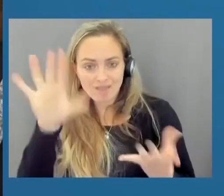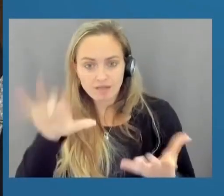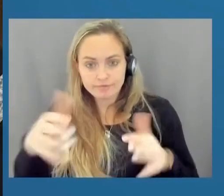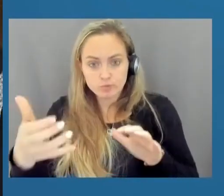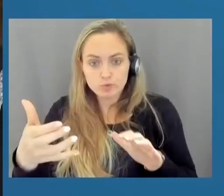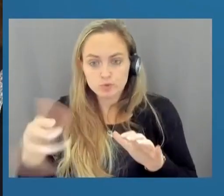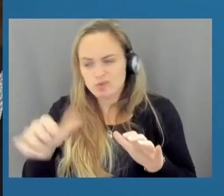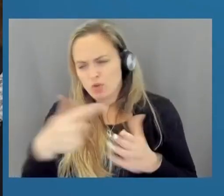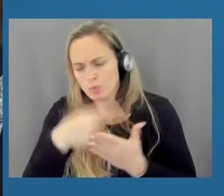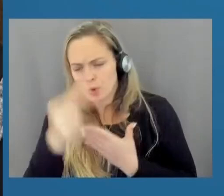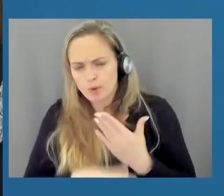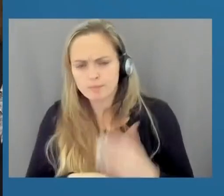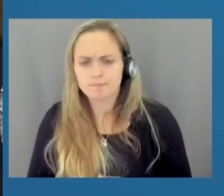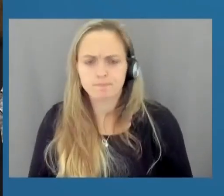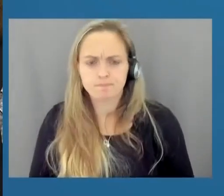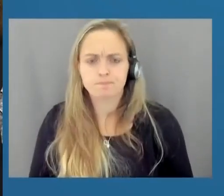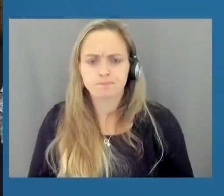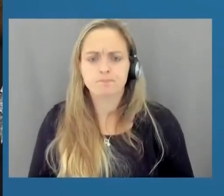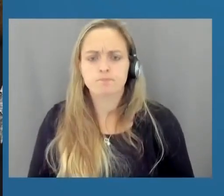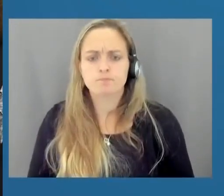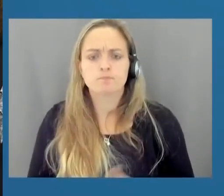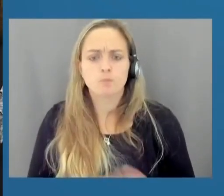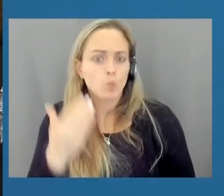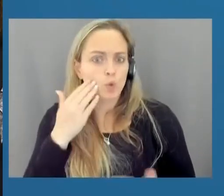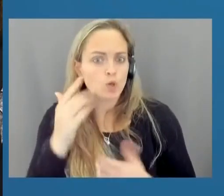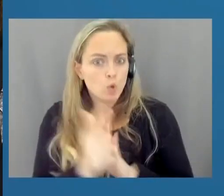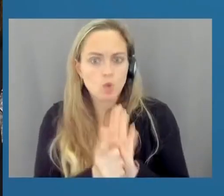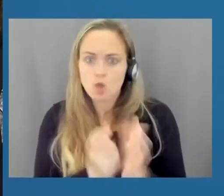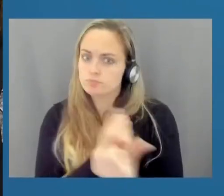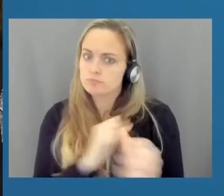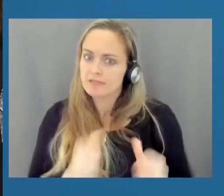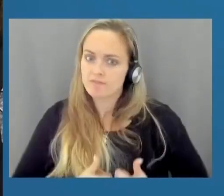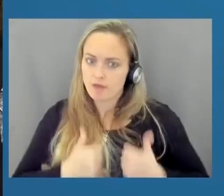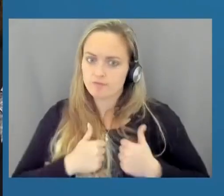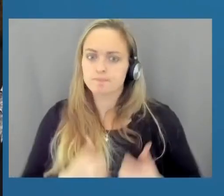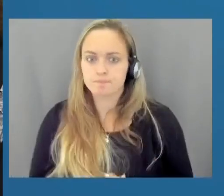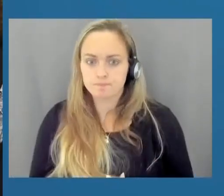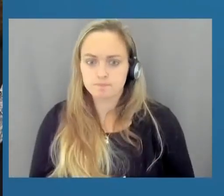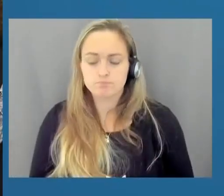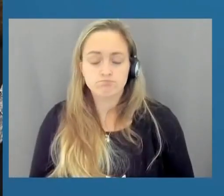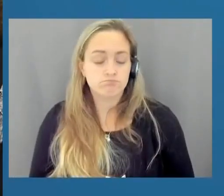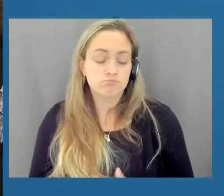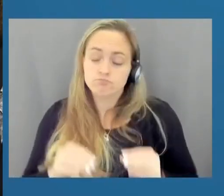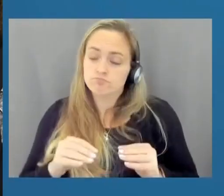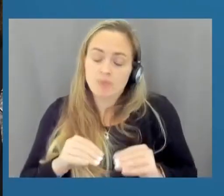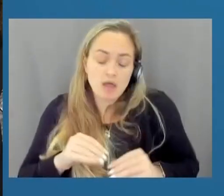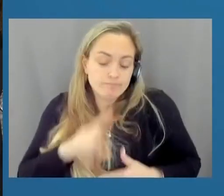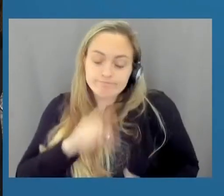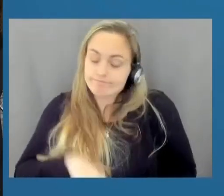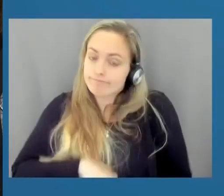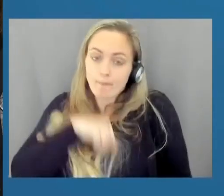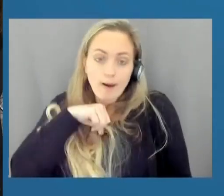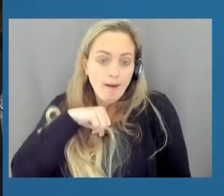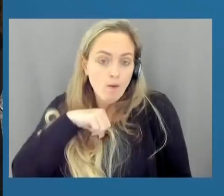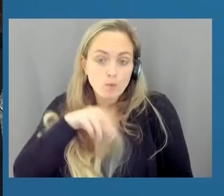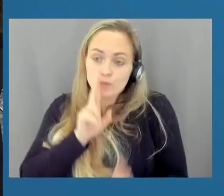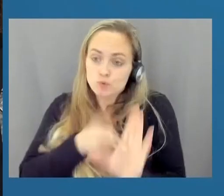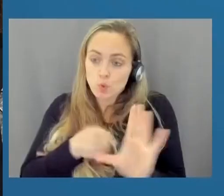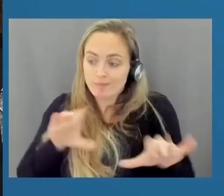so. We know these laws save lives, and again, I could not be prouder to join all of our individuals and sponsors here today.